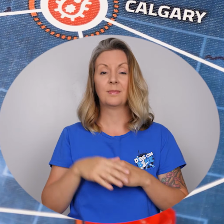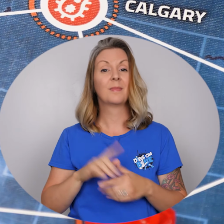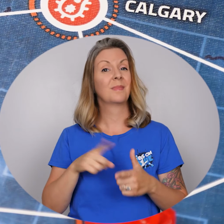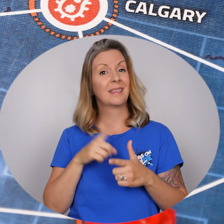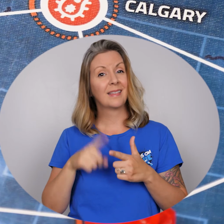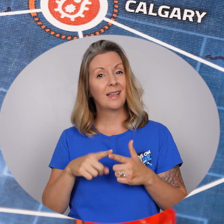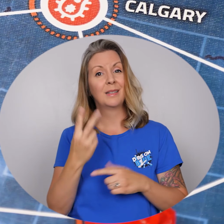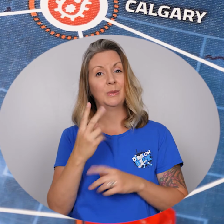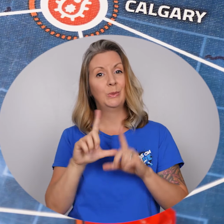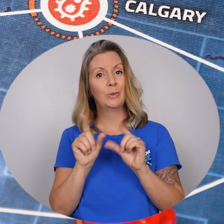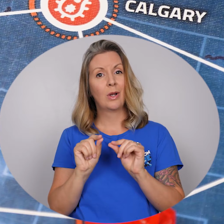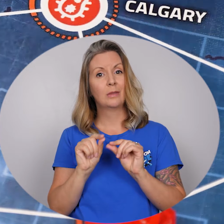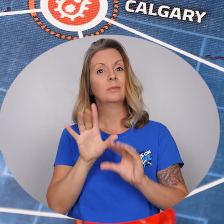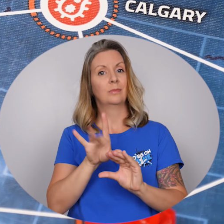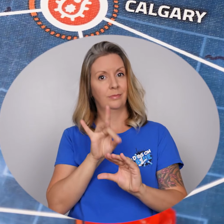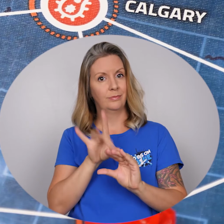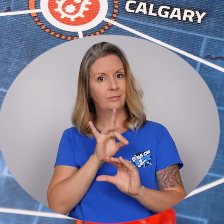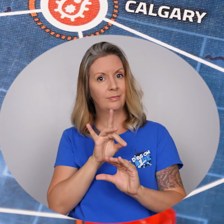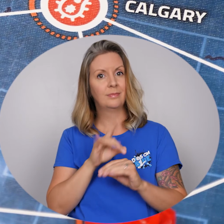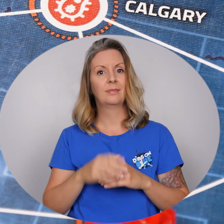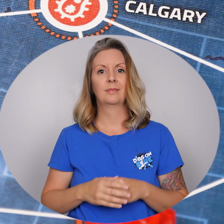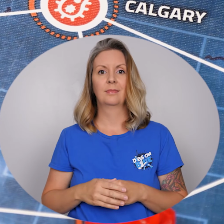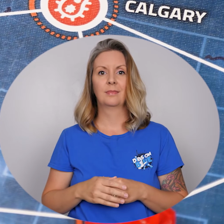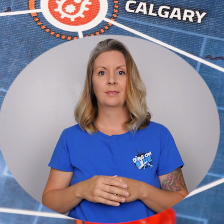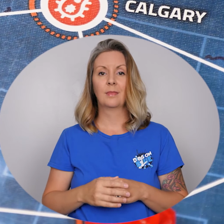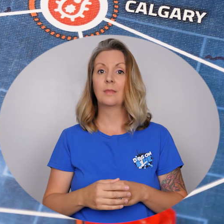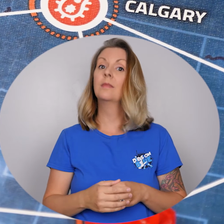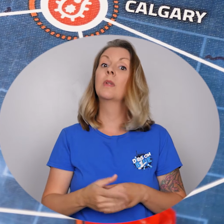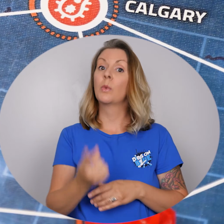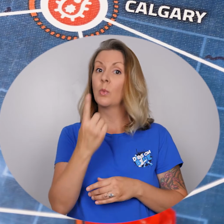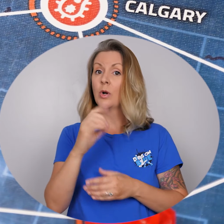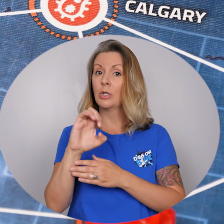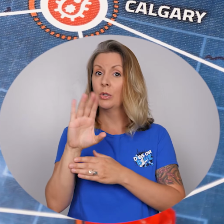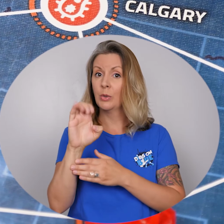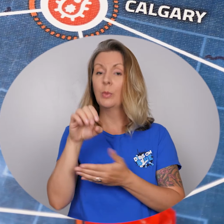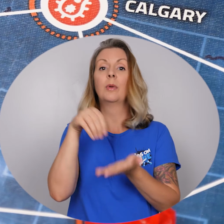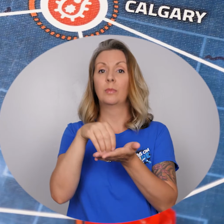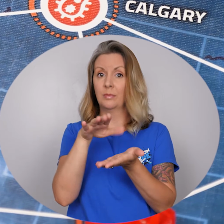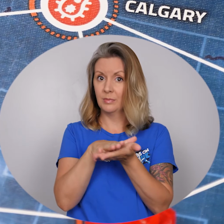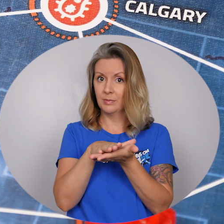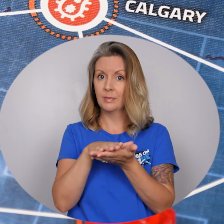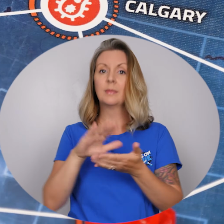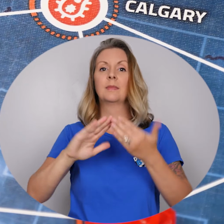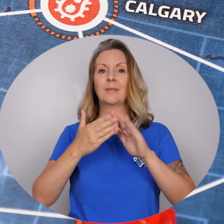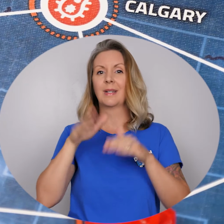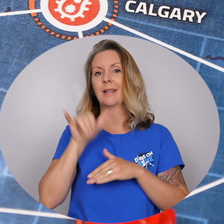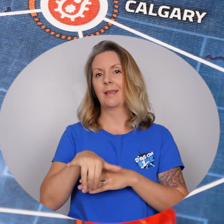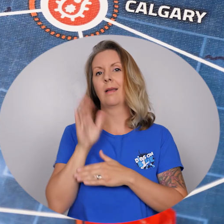cities that are revealed. And finally, draw 2 more cards, putting only 1 cube on each